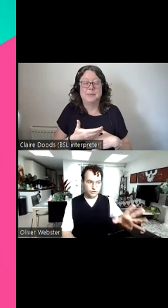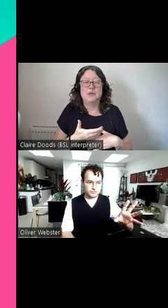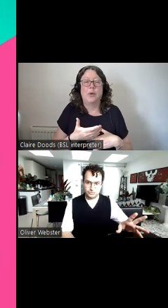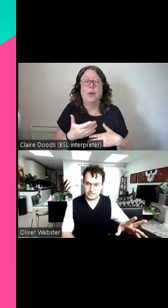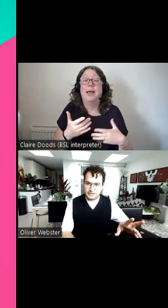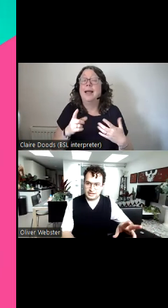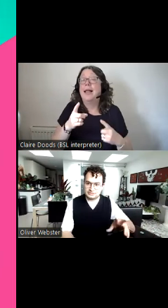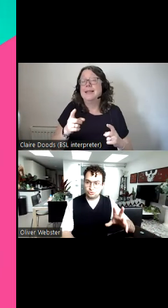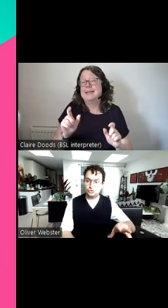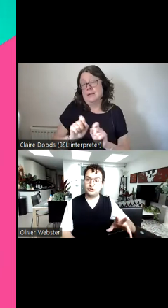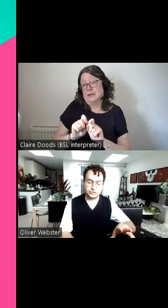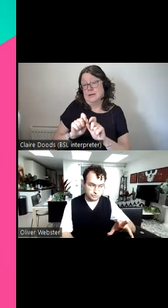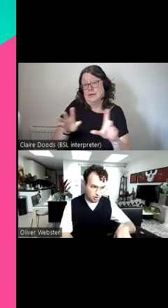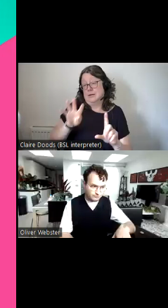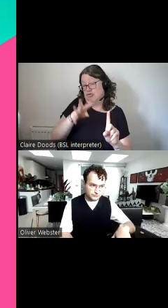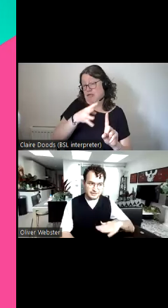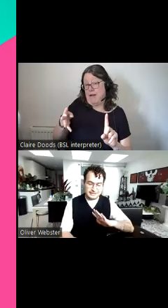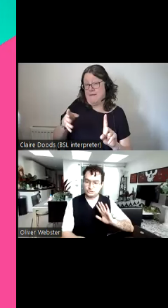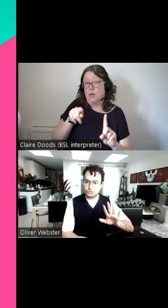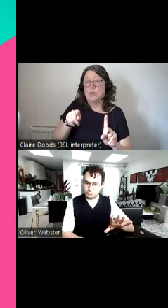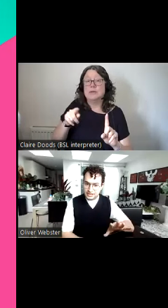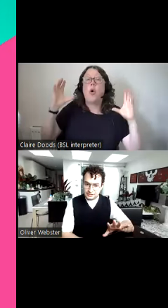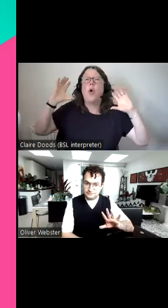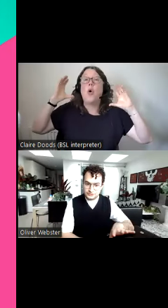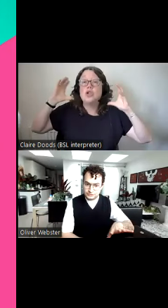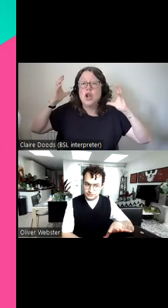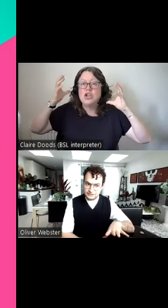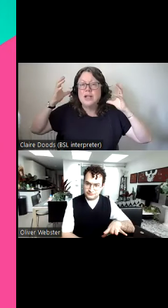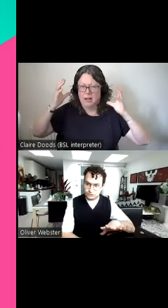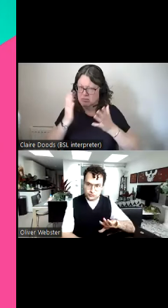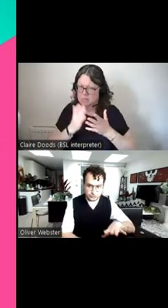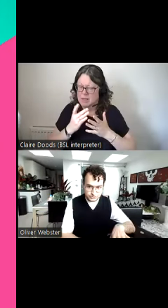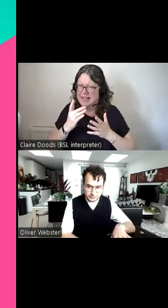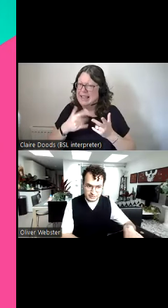On the screen is an audiology graph. It looks daunting and confusing if you're not used to it,